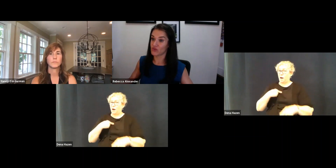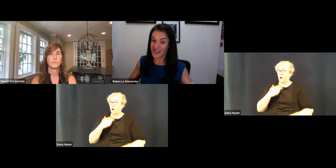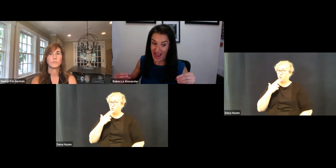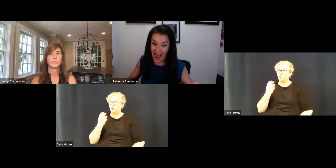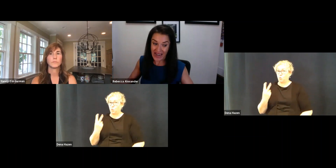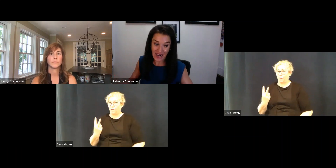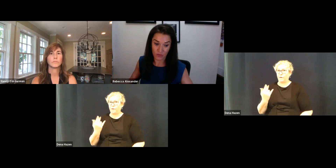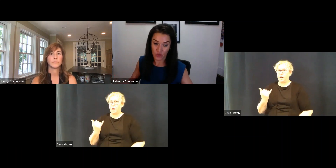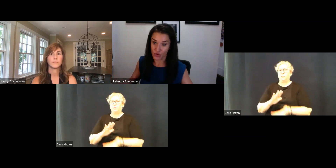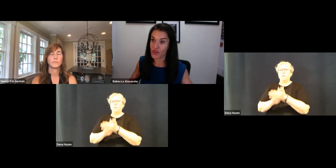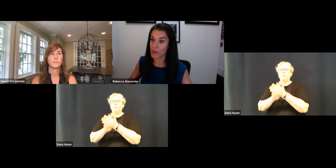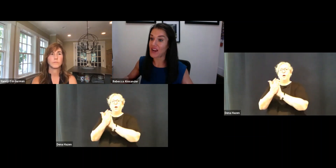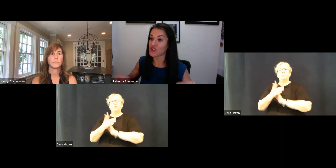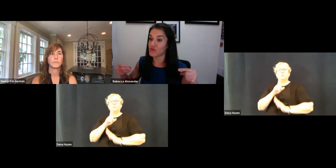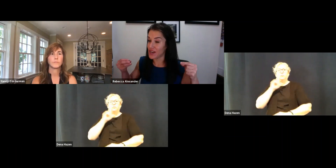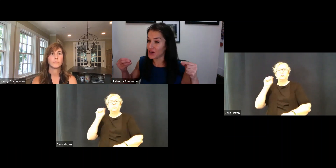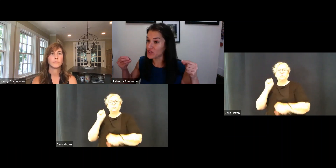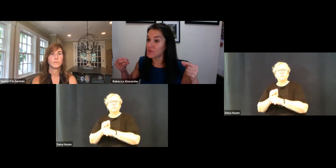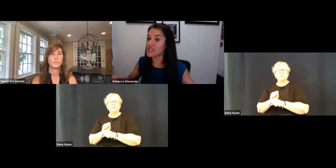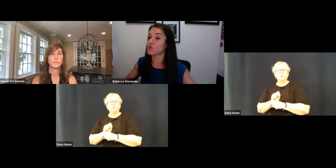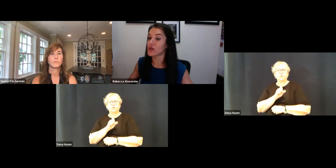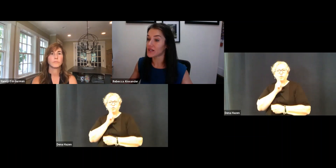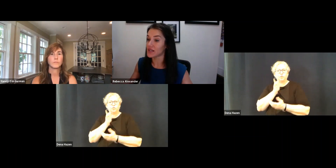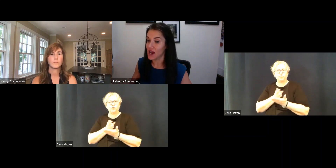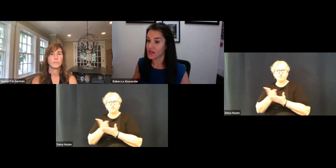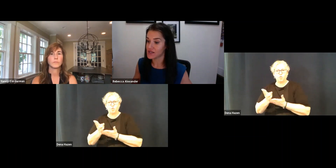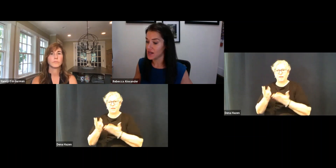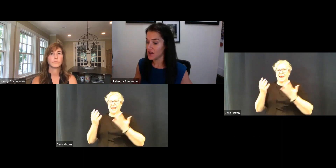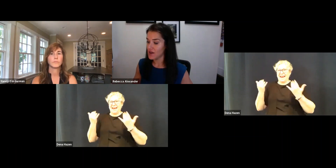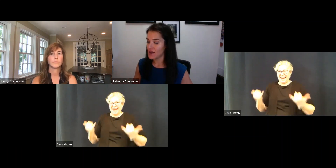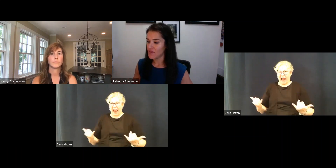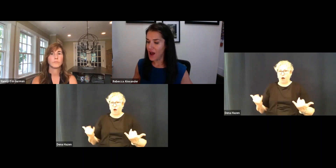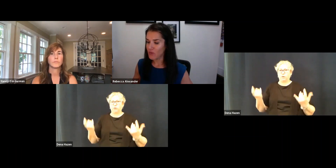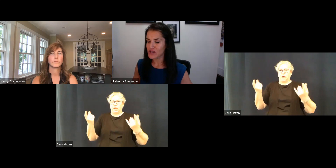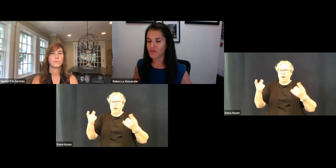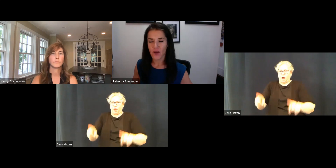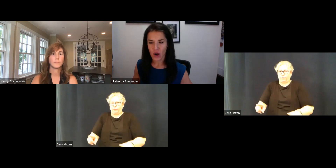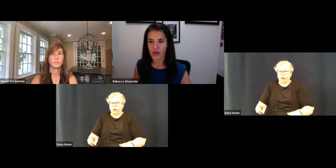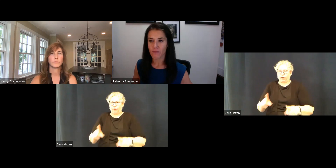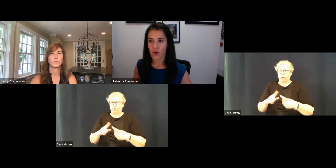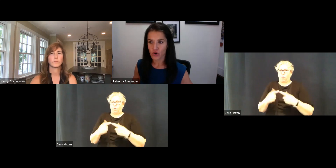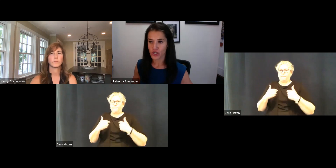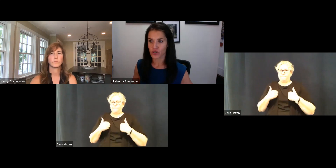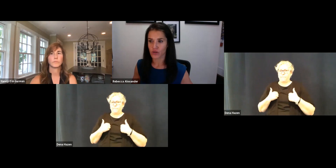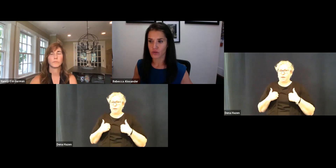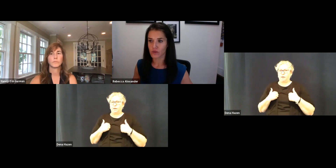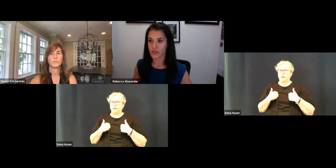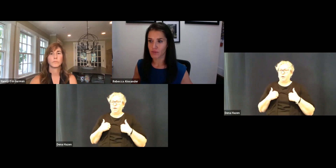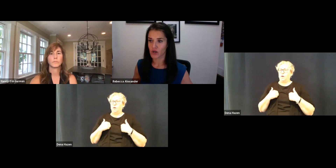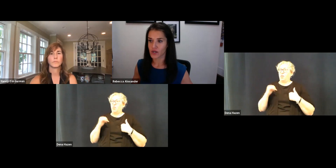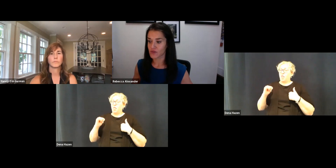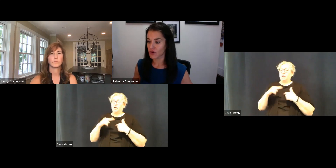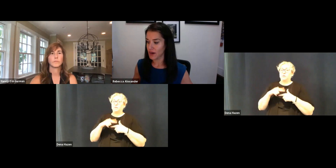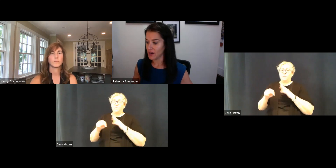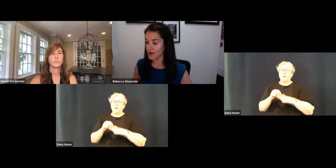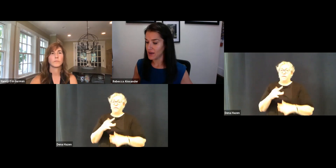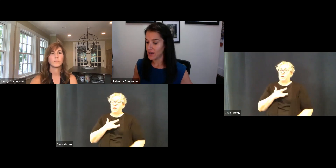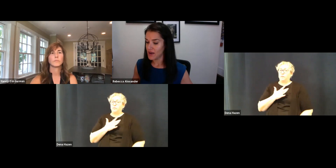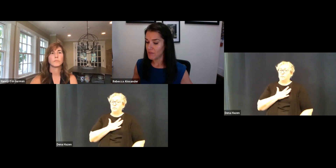That it had come true. That it was being realized. That was a very emotional experience for me.